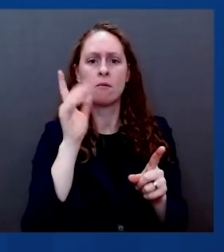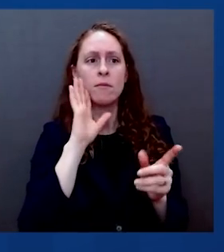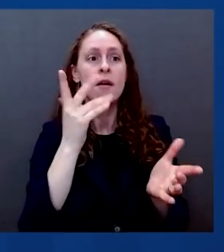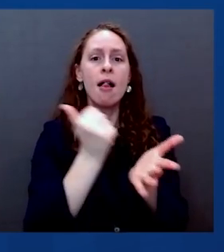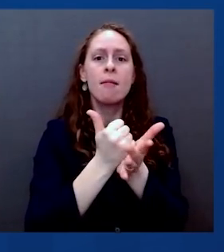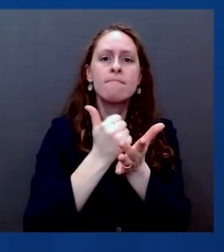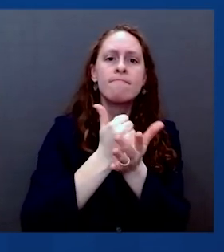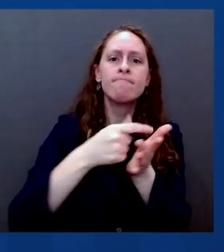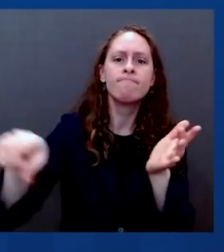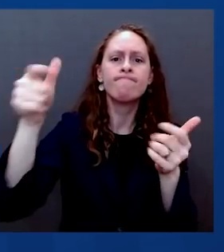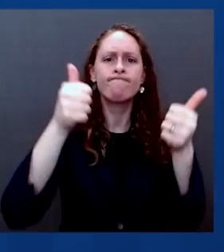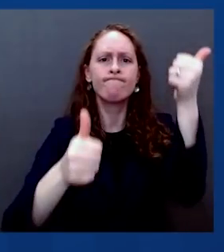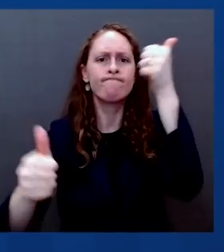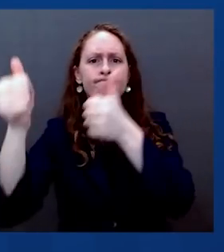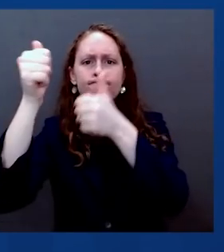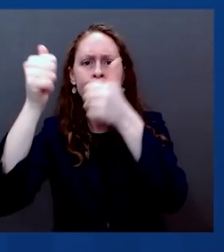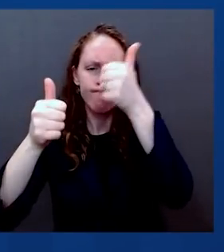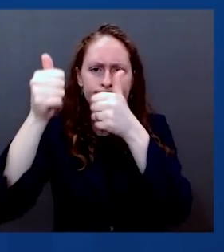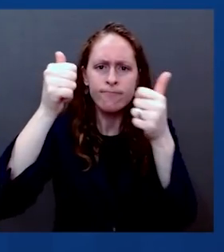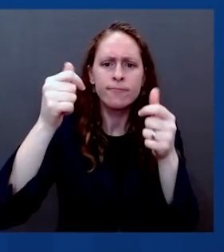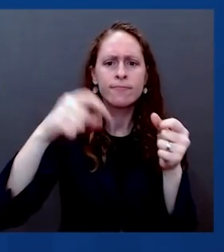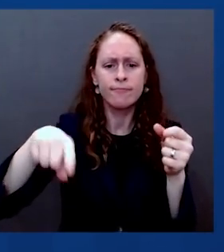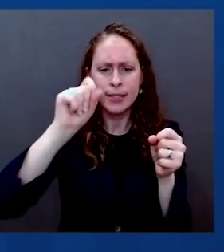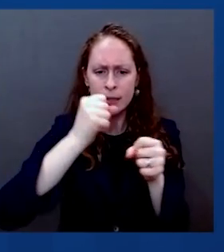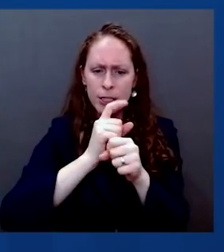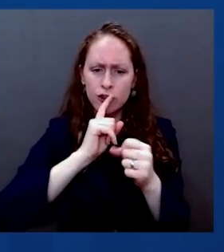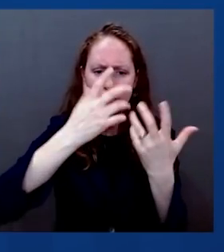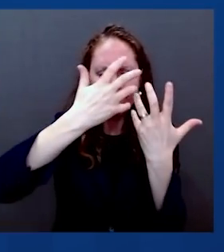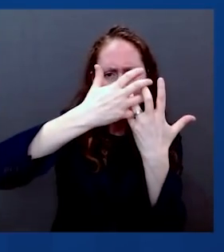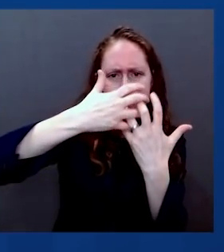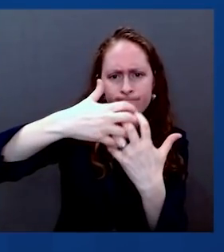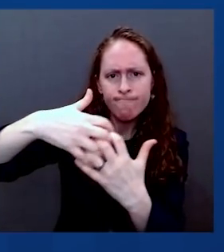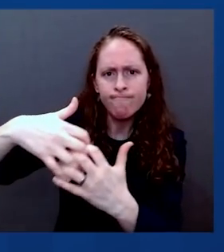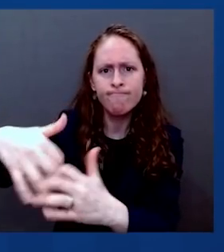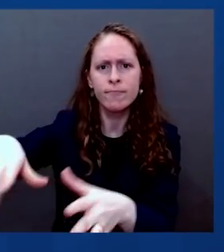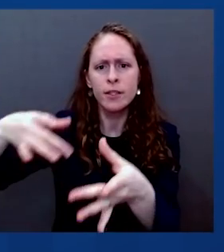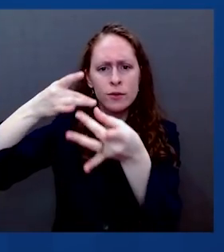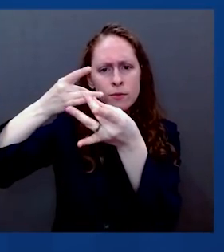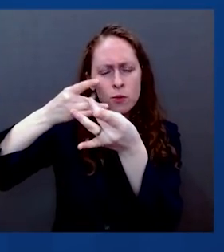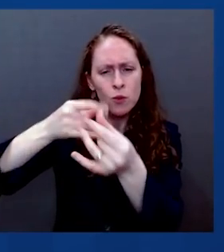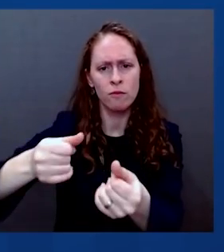from intimidation and interference. It would get dark money out of politics,